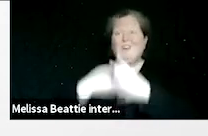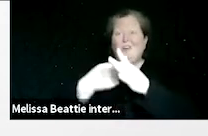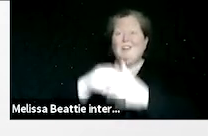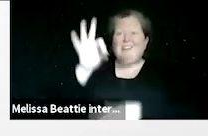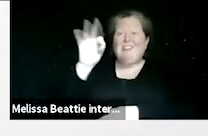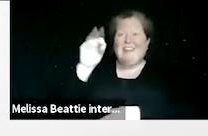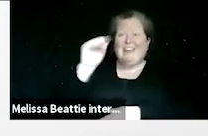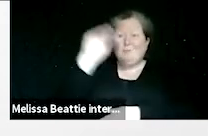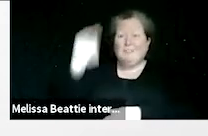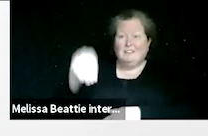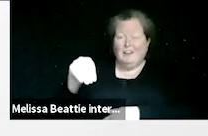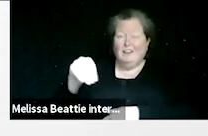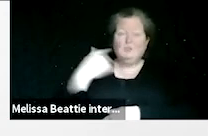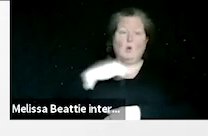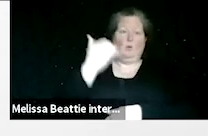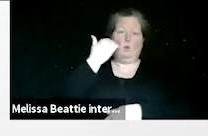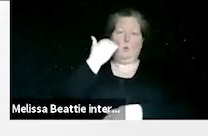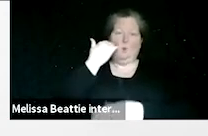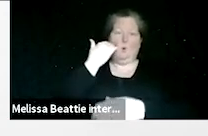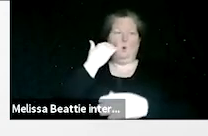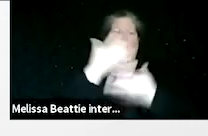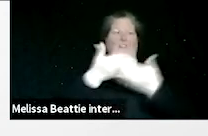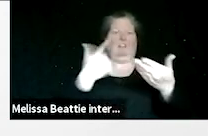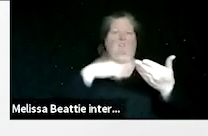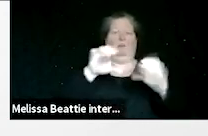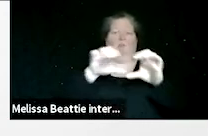So we know the stuff that we've done over the years has worked, um,